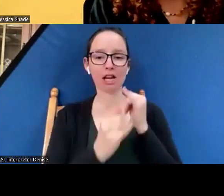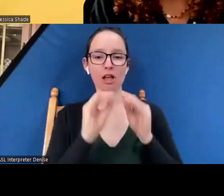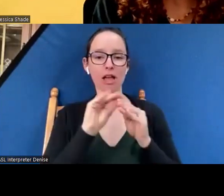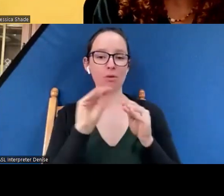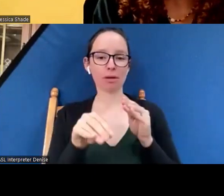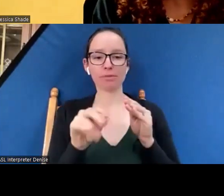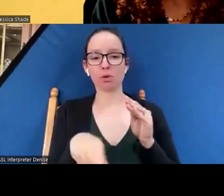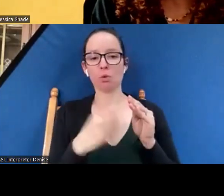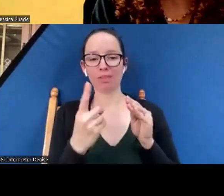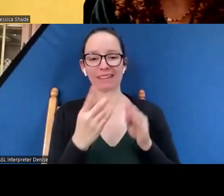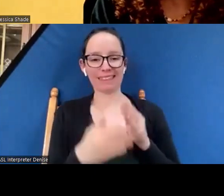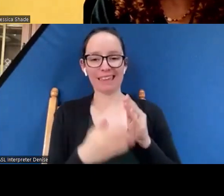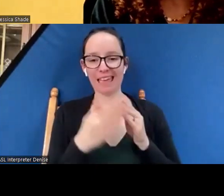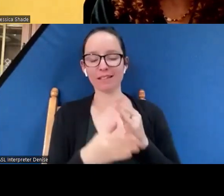We really like being involved from the start.